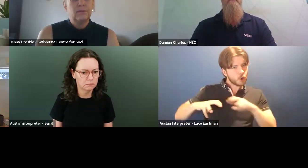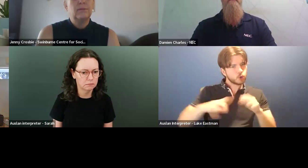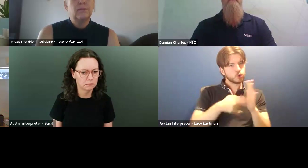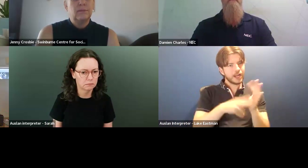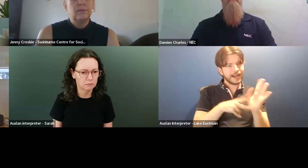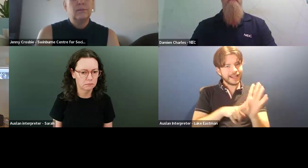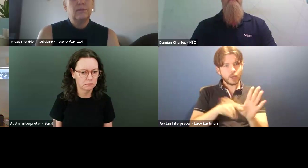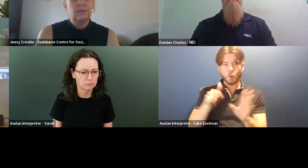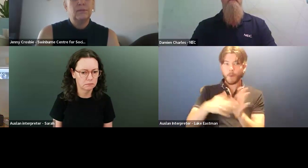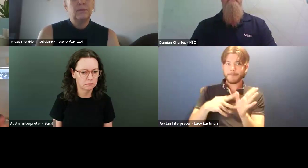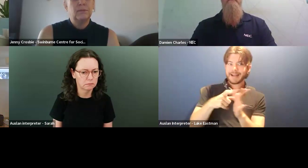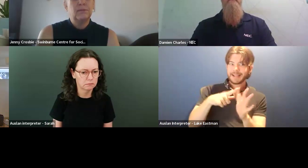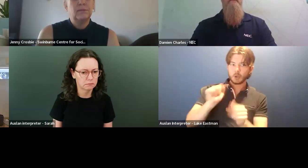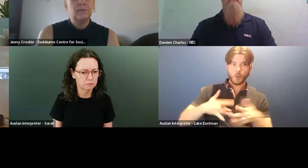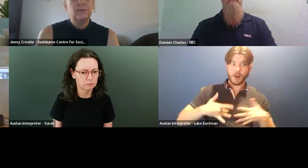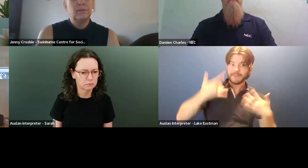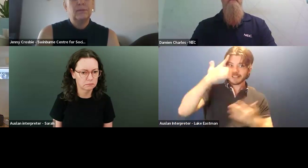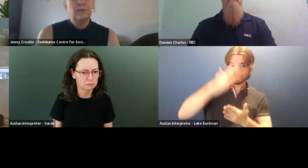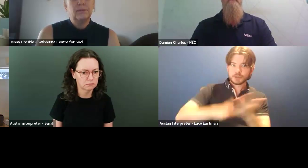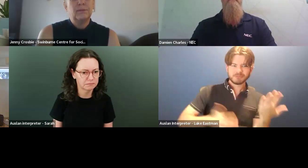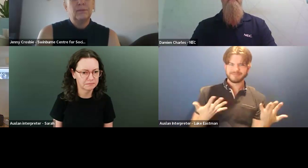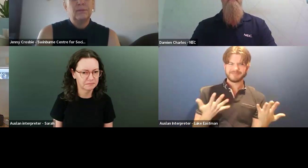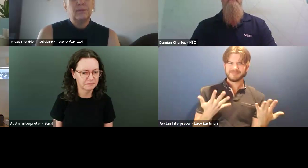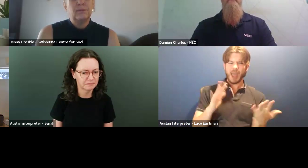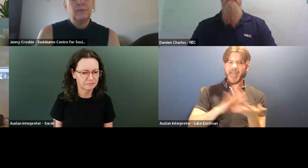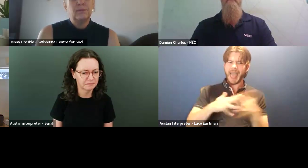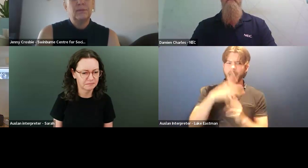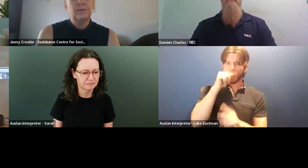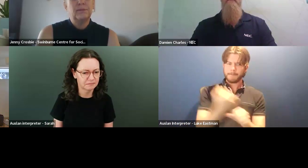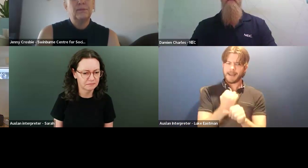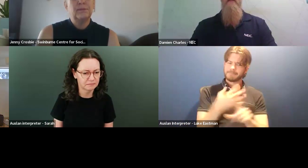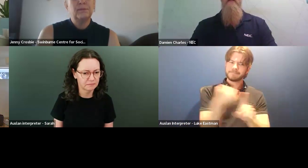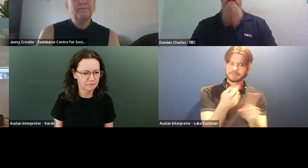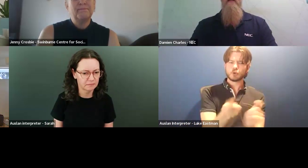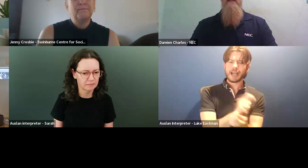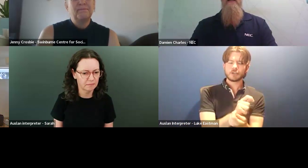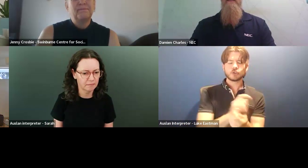Maddie and what's going to make that difference do you think?